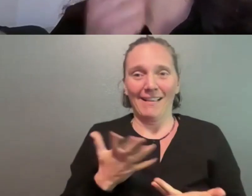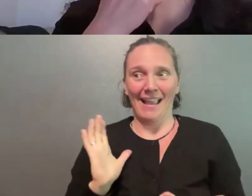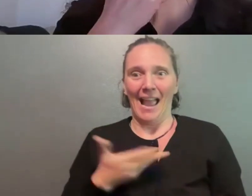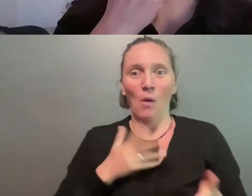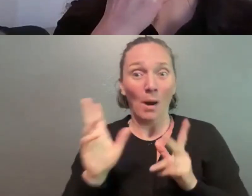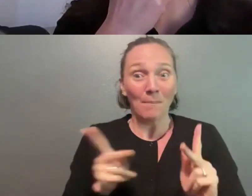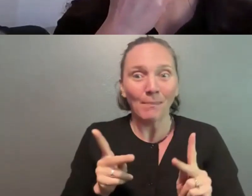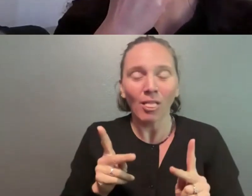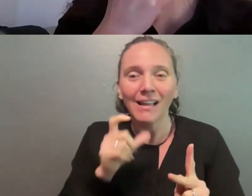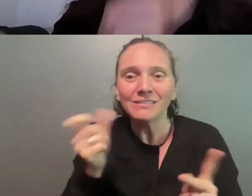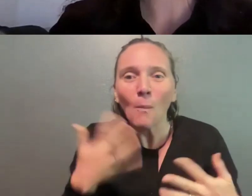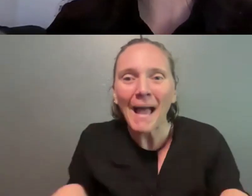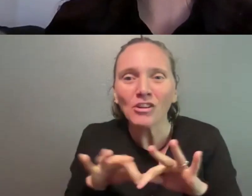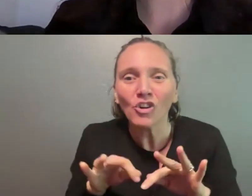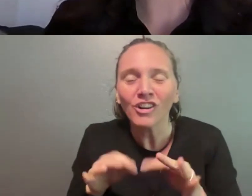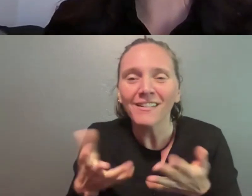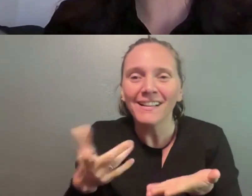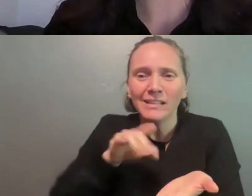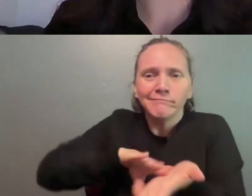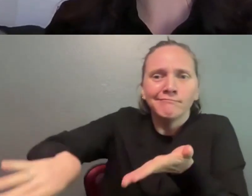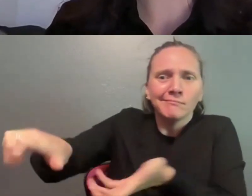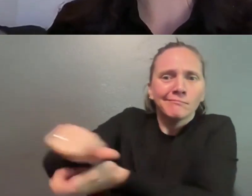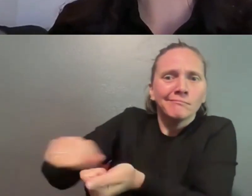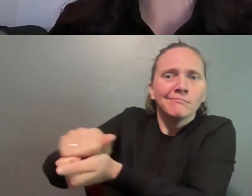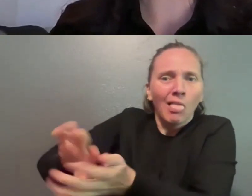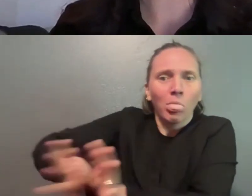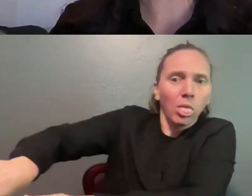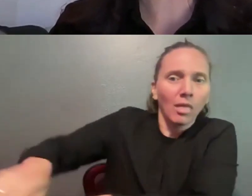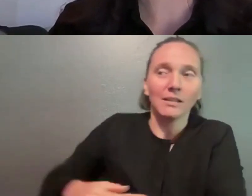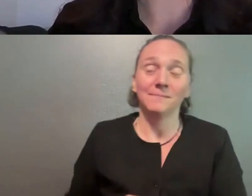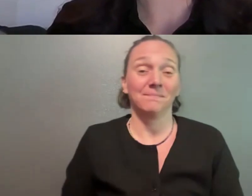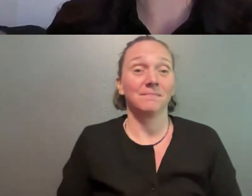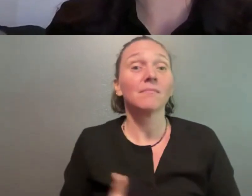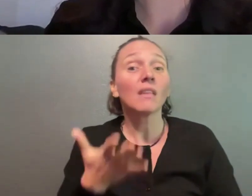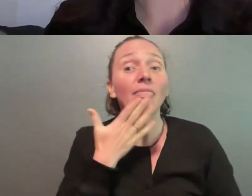Thank you. Yeah, thank you. And you're right and we are not doing enough